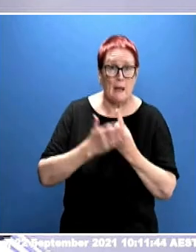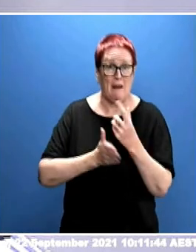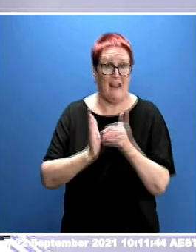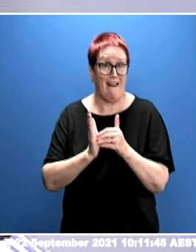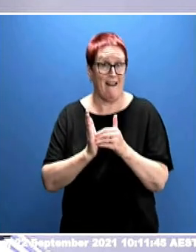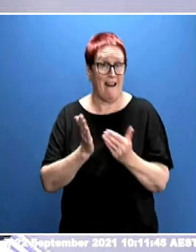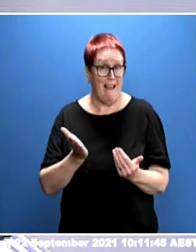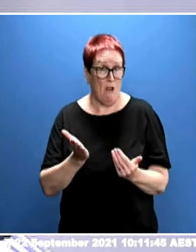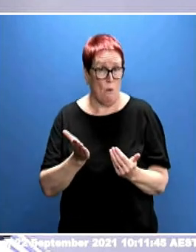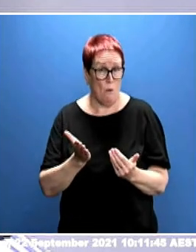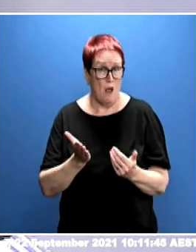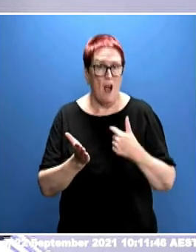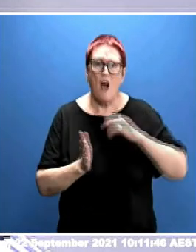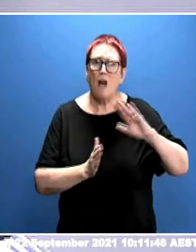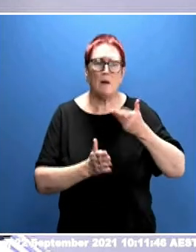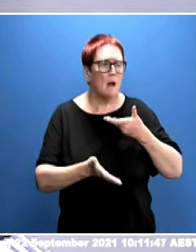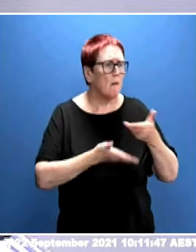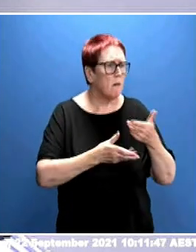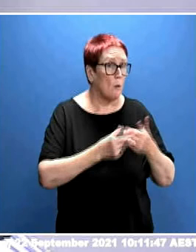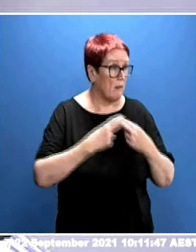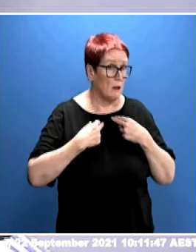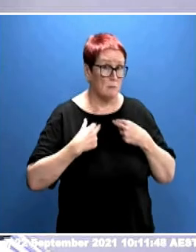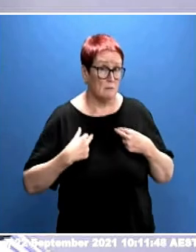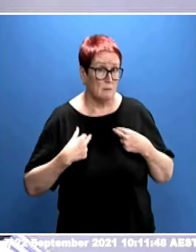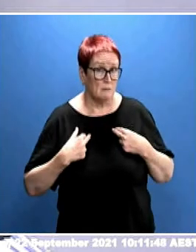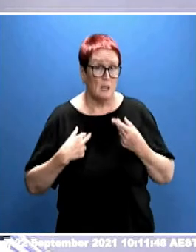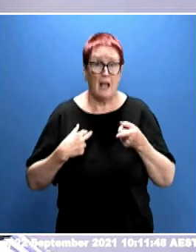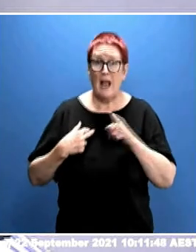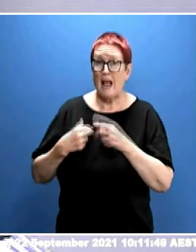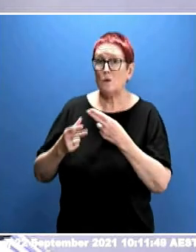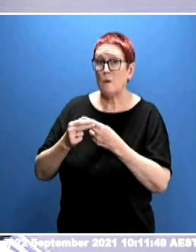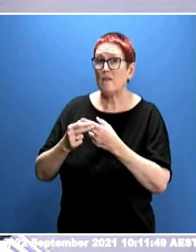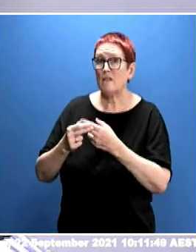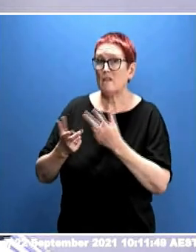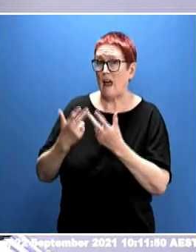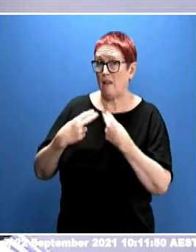So, I've had some discussions with both Mr Crowley and also Ms Tarrago.